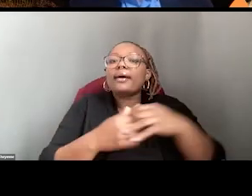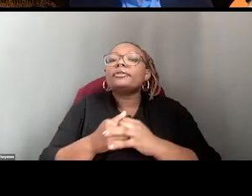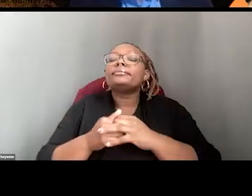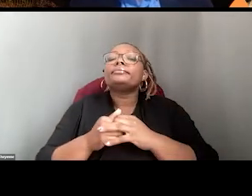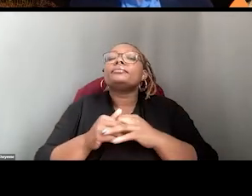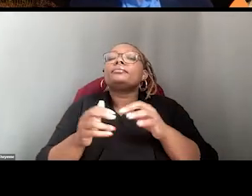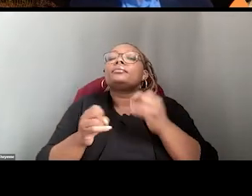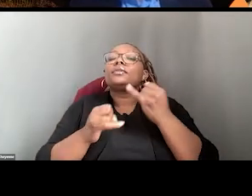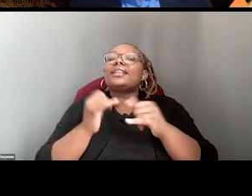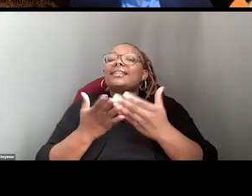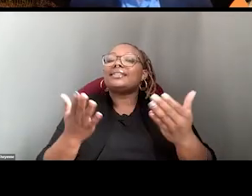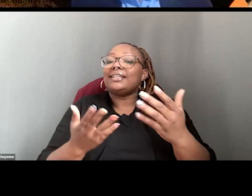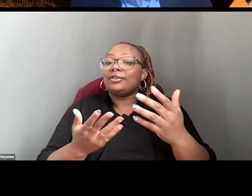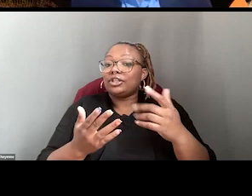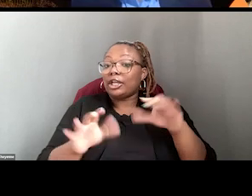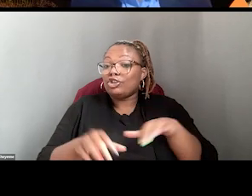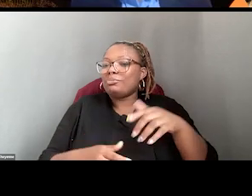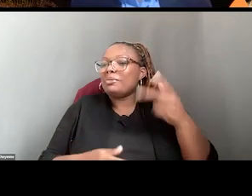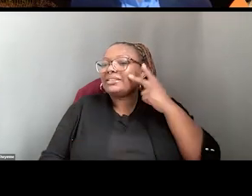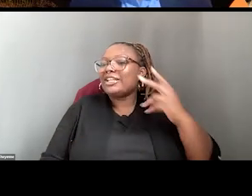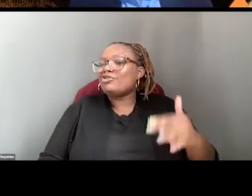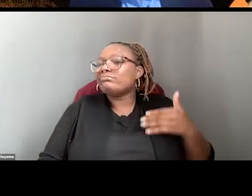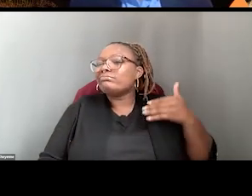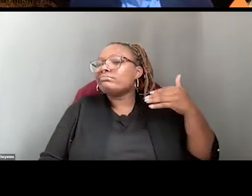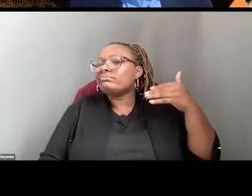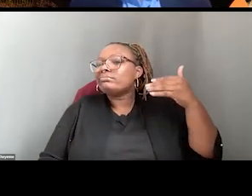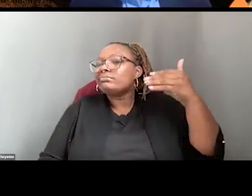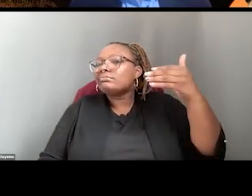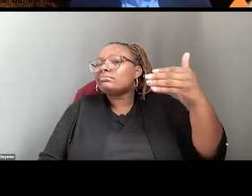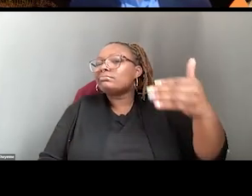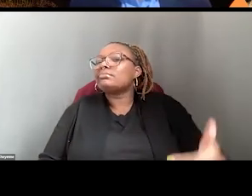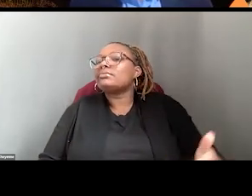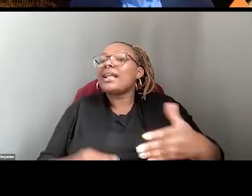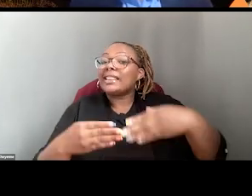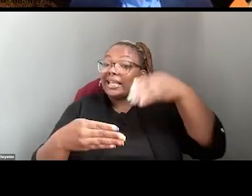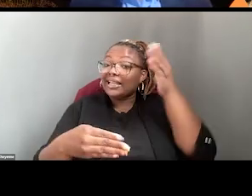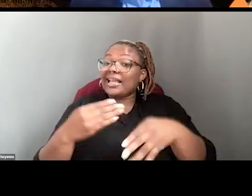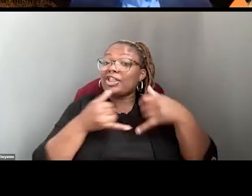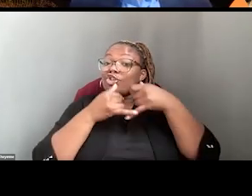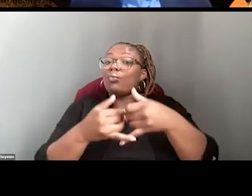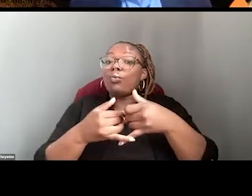that they could actually just end the award and terminate it and not do anything with it.